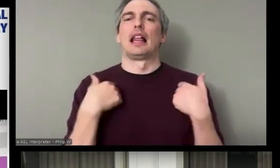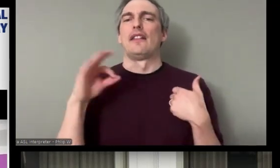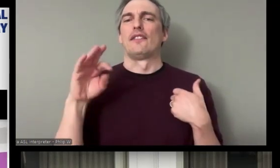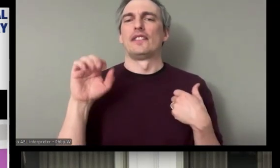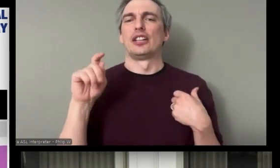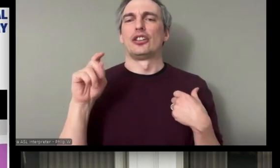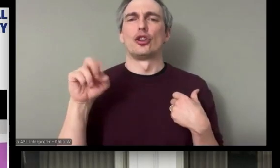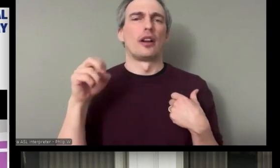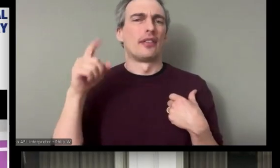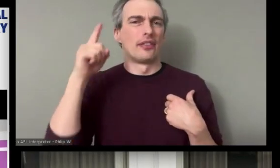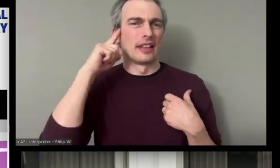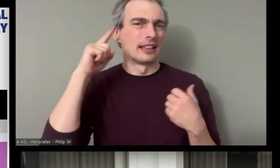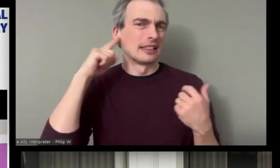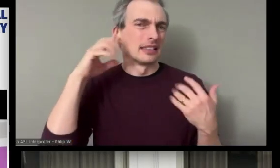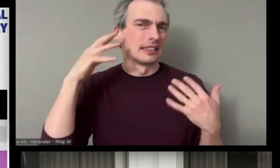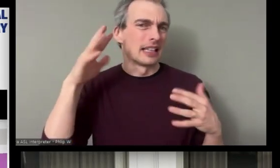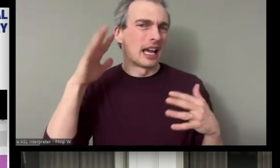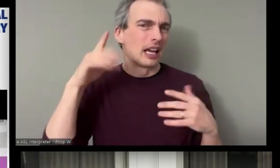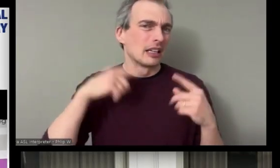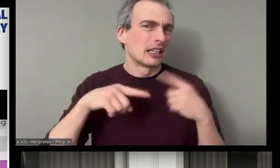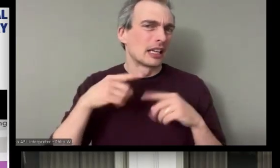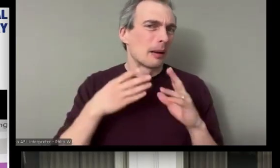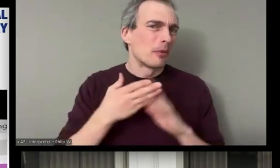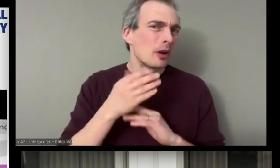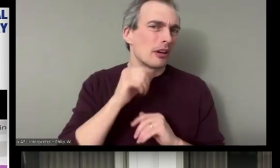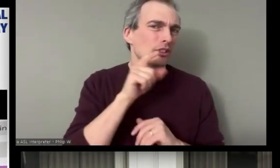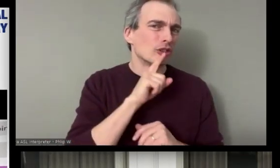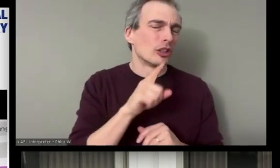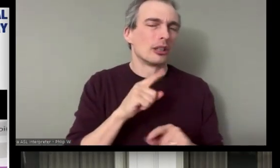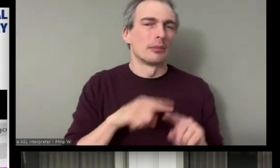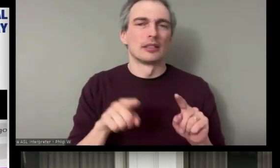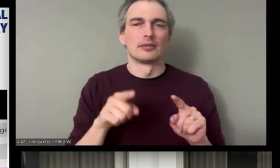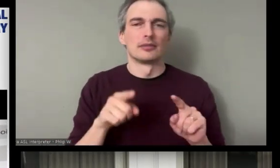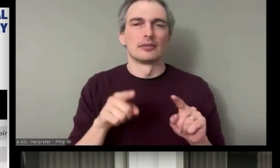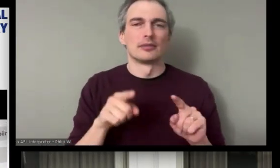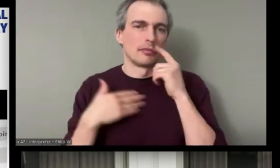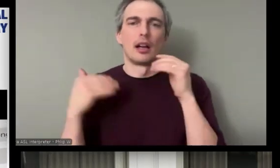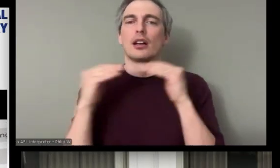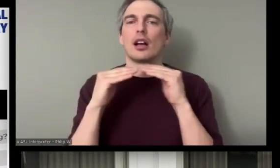I'm gonna explain it. But this is my colleague Jed's avatar.